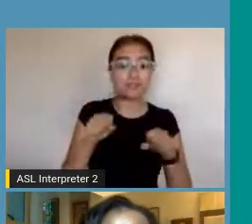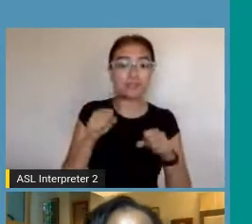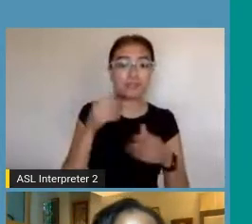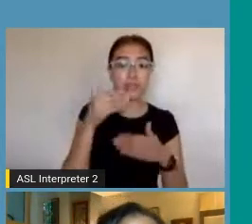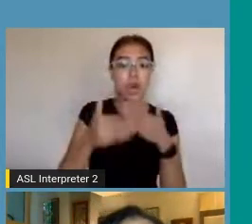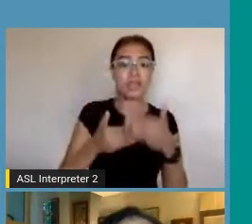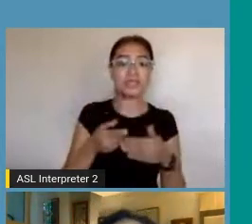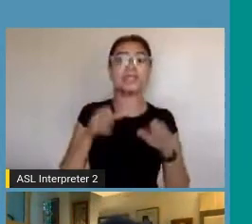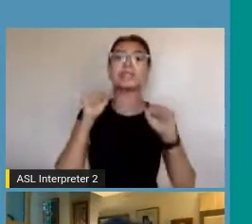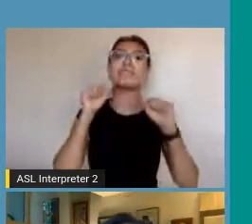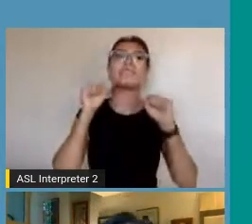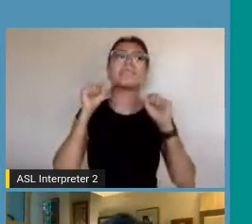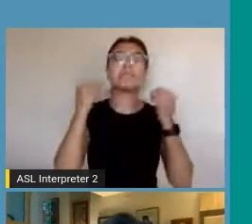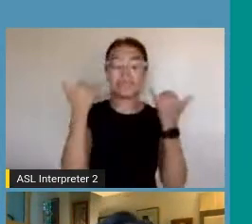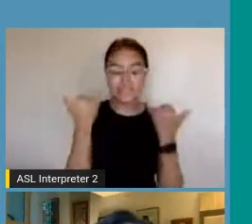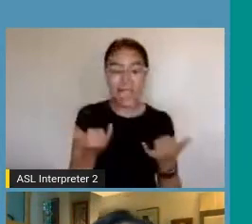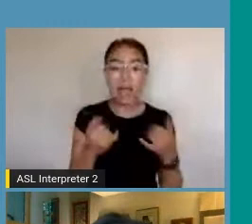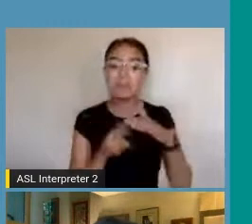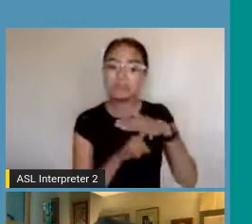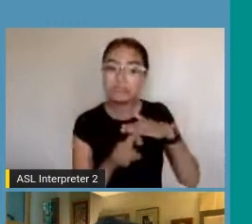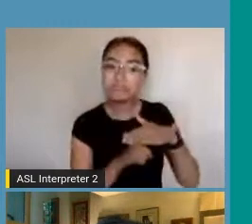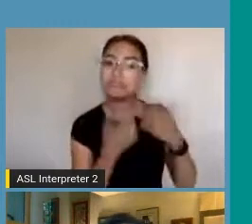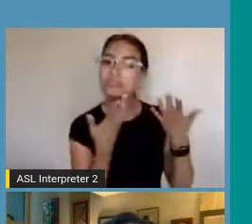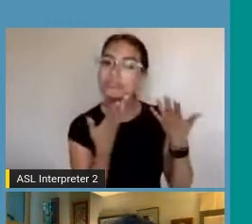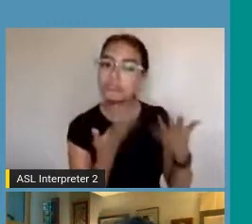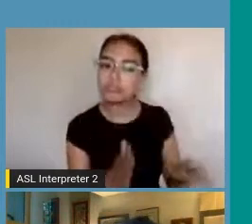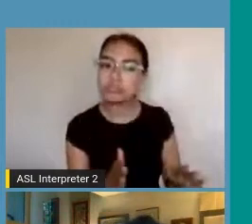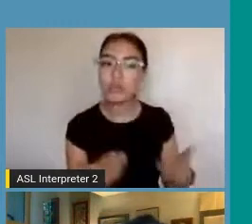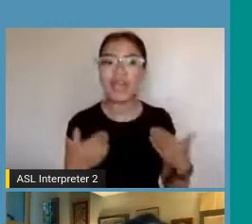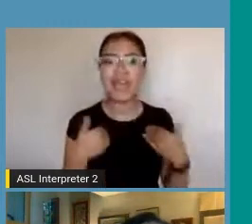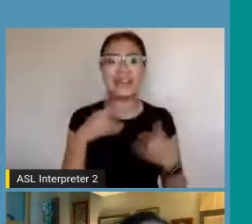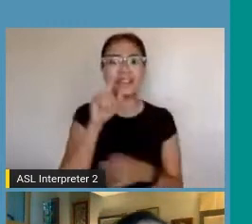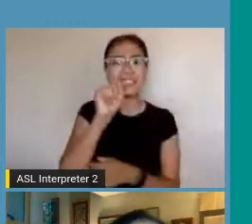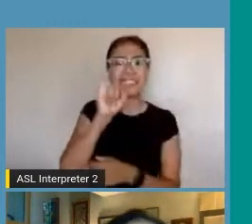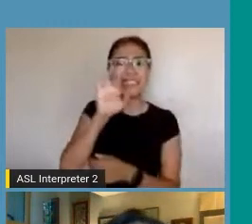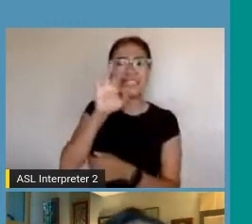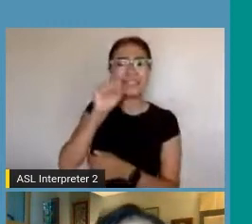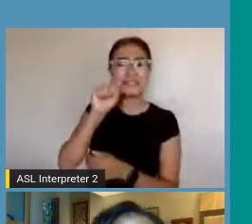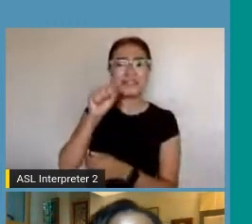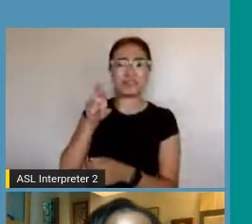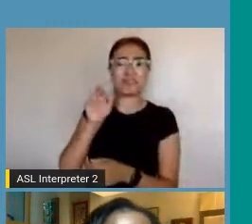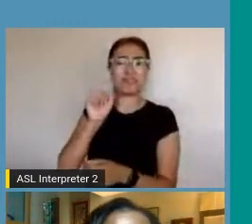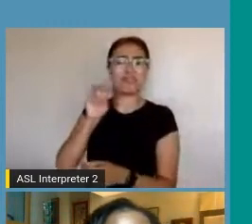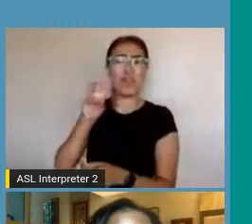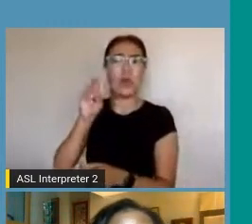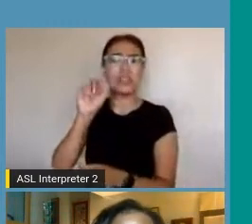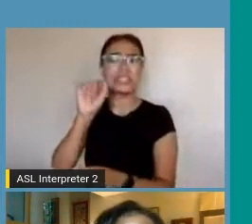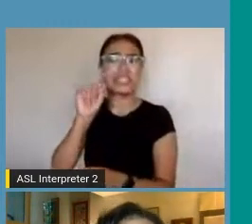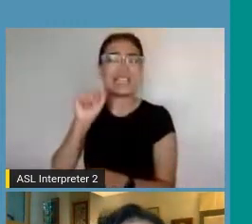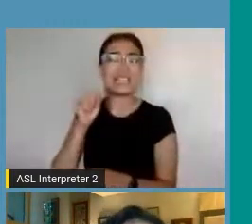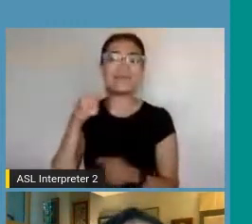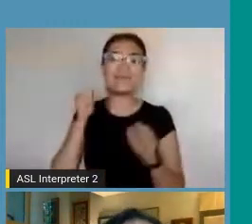you have these archival Masters in TIFF with raw data, can edit these images, in your files,